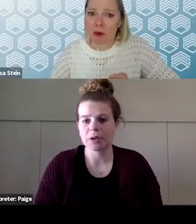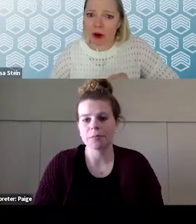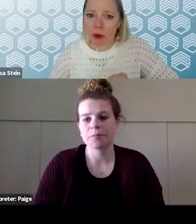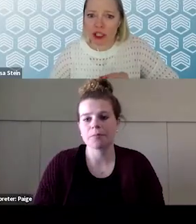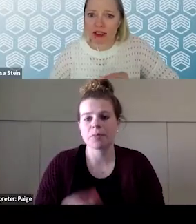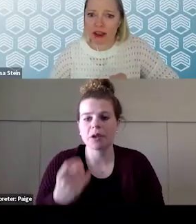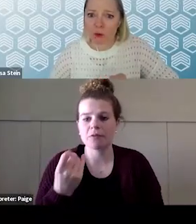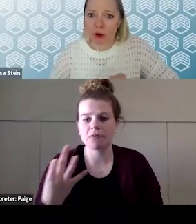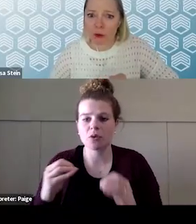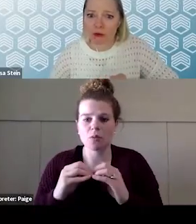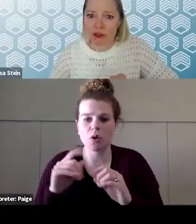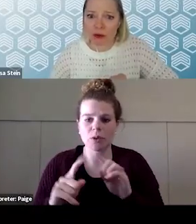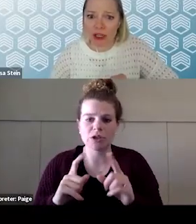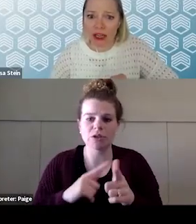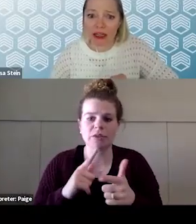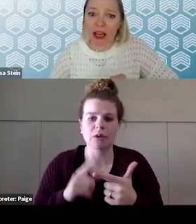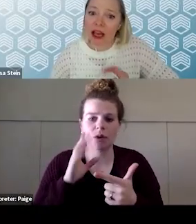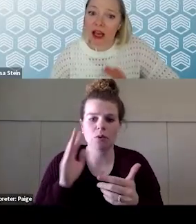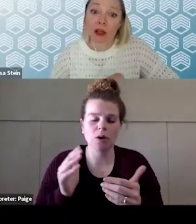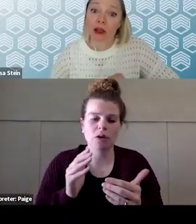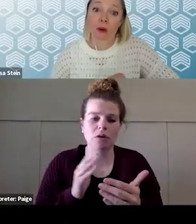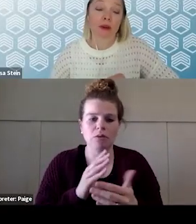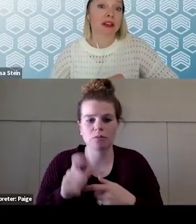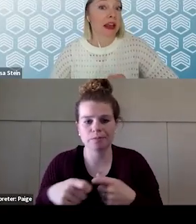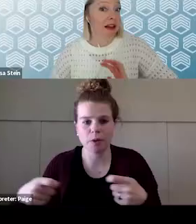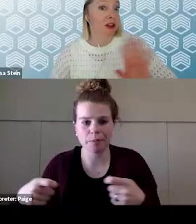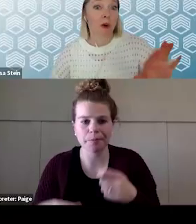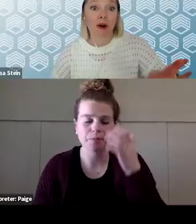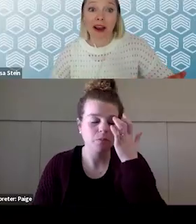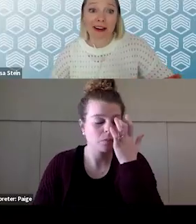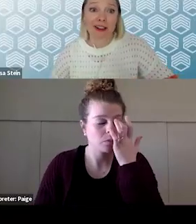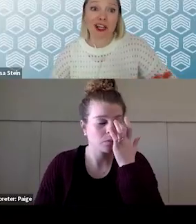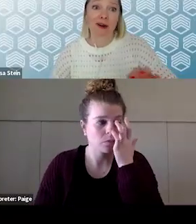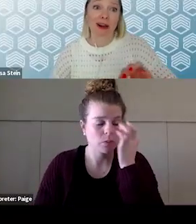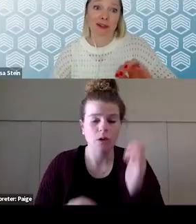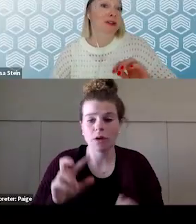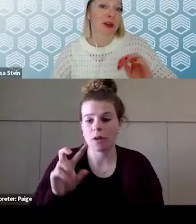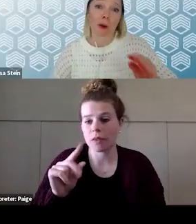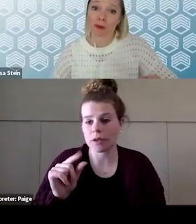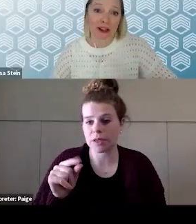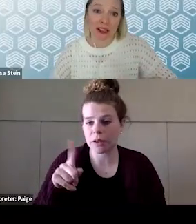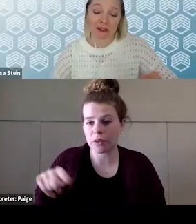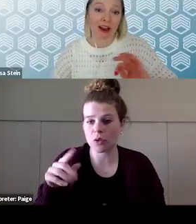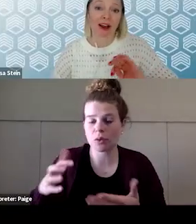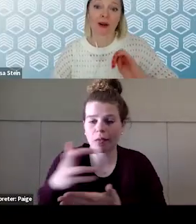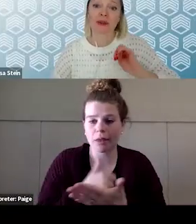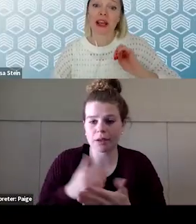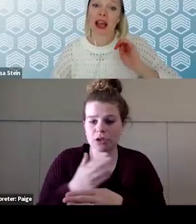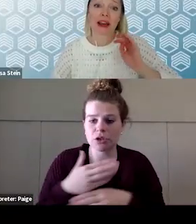A couple more questions and then we'll move to the end. You know, the data that you all collect and share is so impressive,